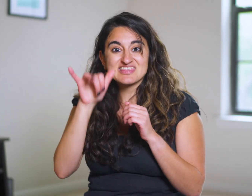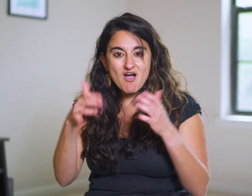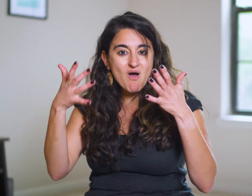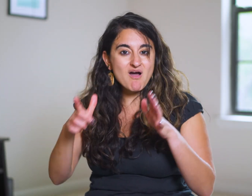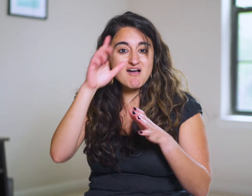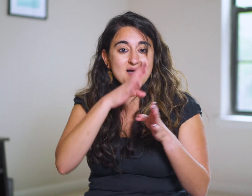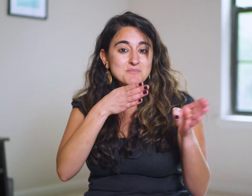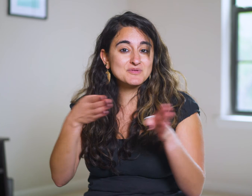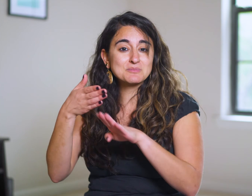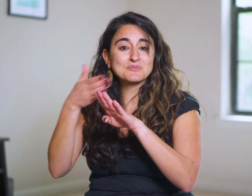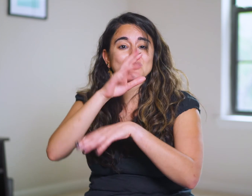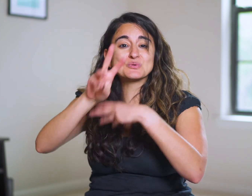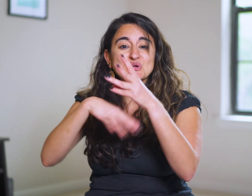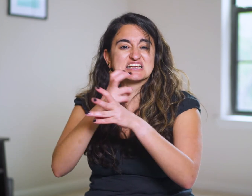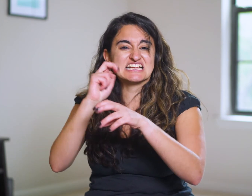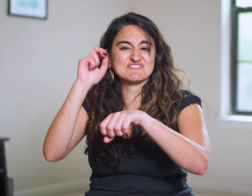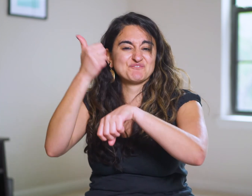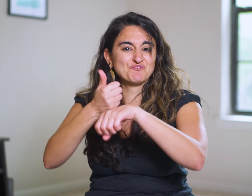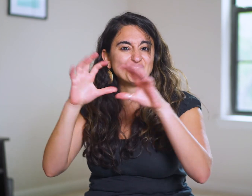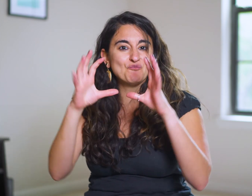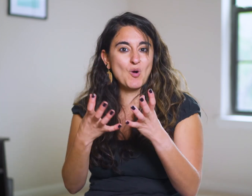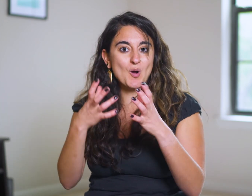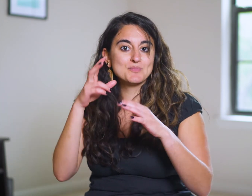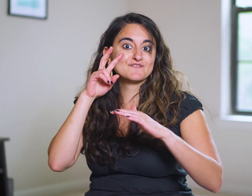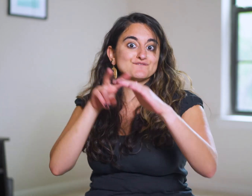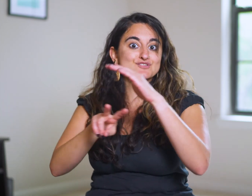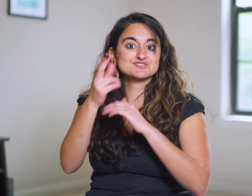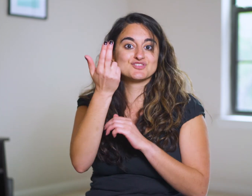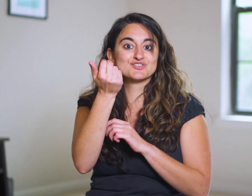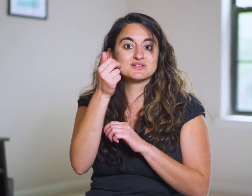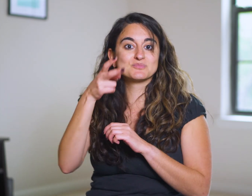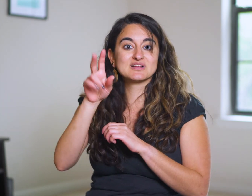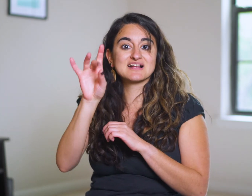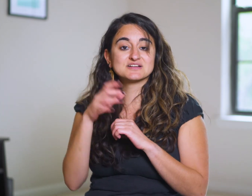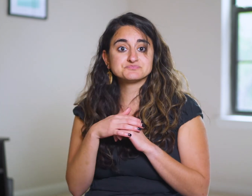this was the Father’s plan before the world was even formed (Revelation 13:8).